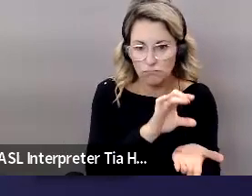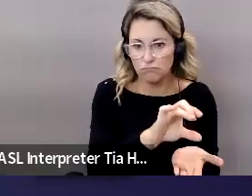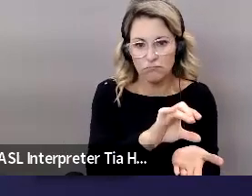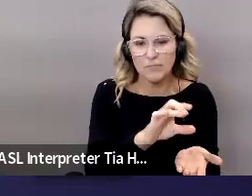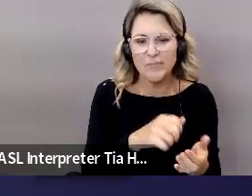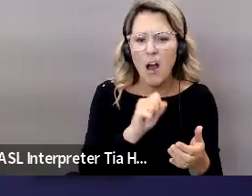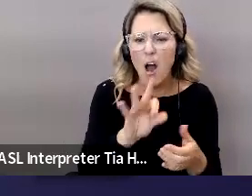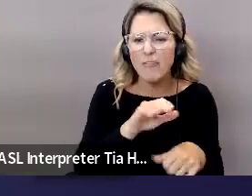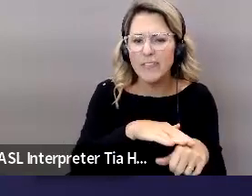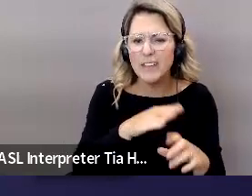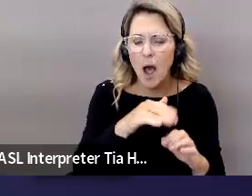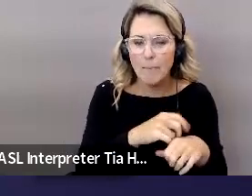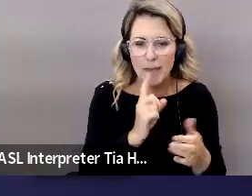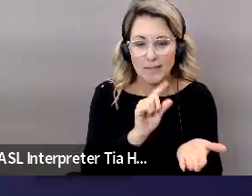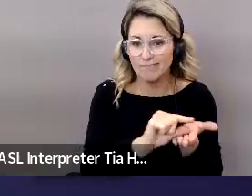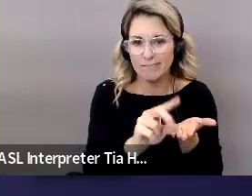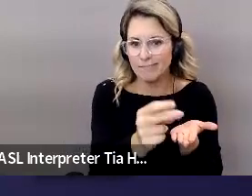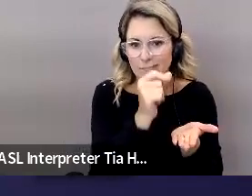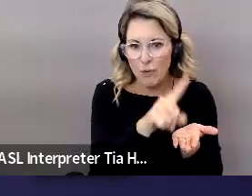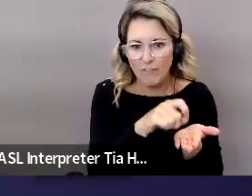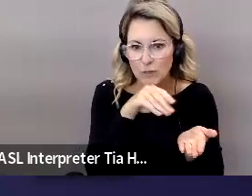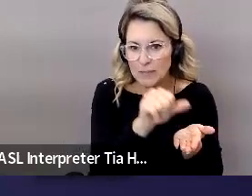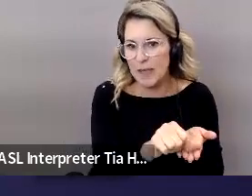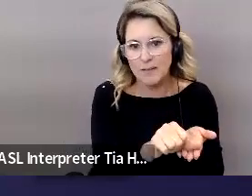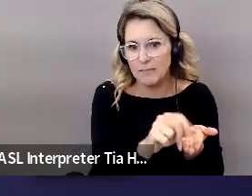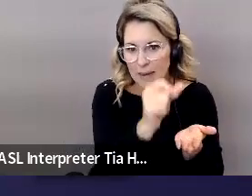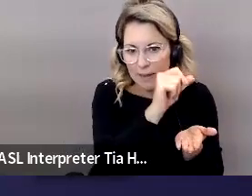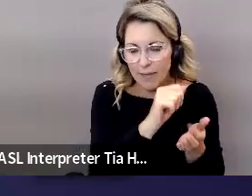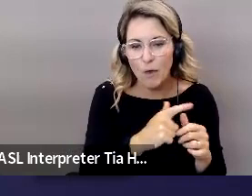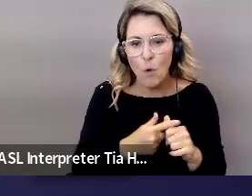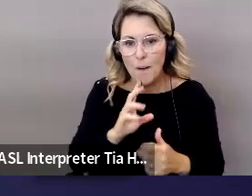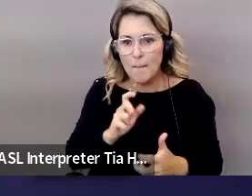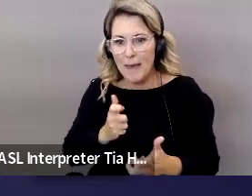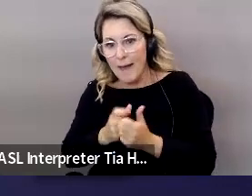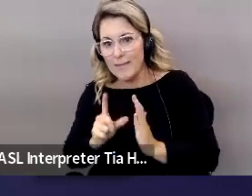is going to be really important and making sure that you're balancing and being aware of those,